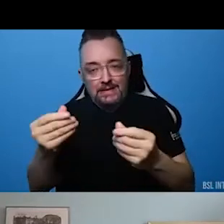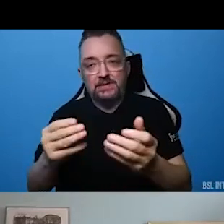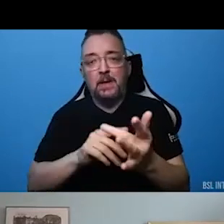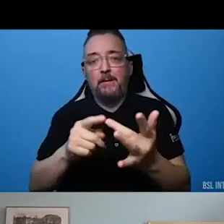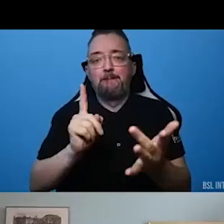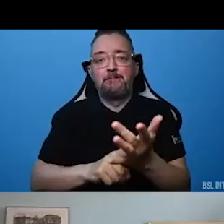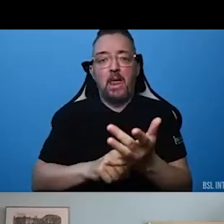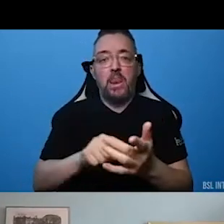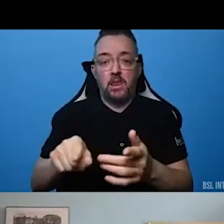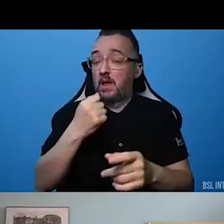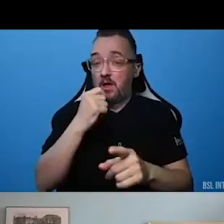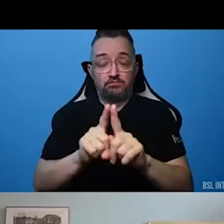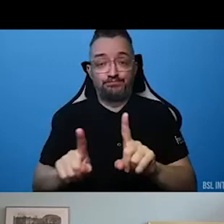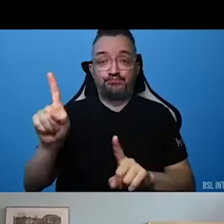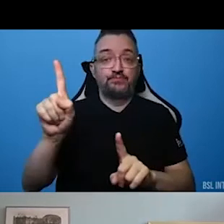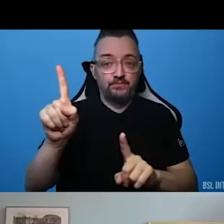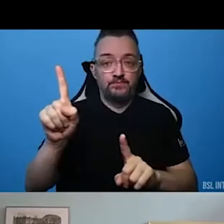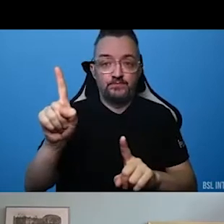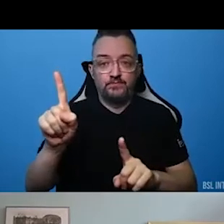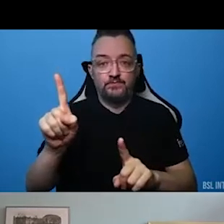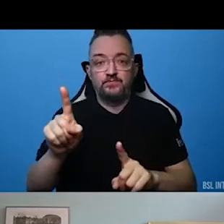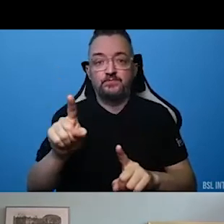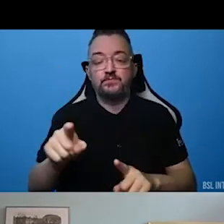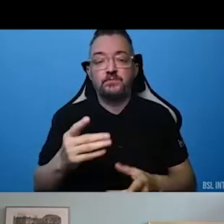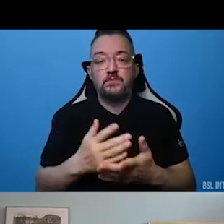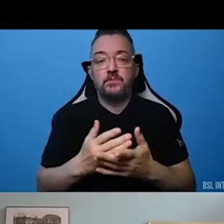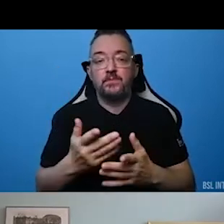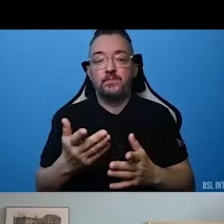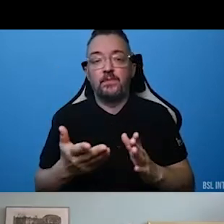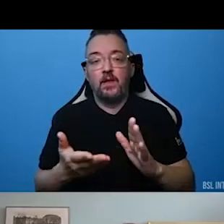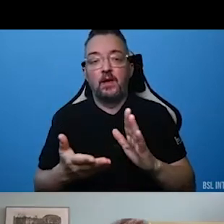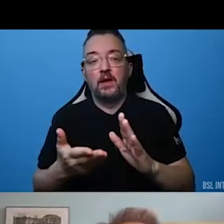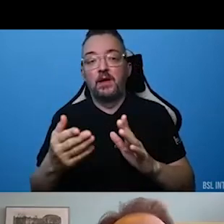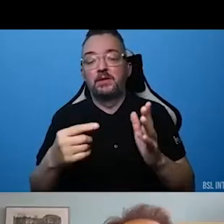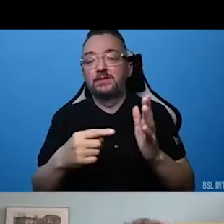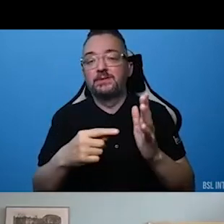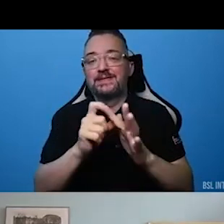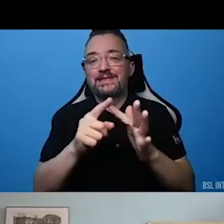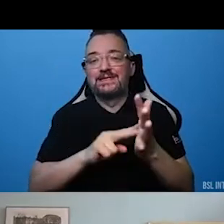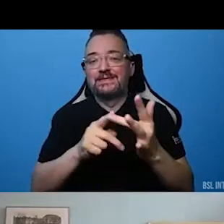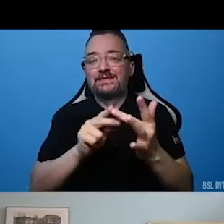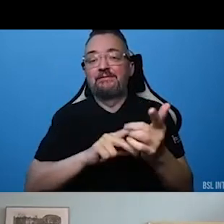which leads the way. And so a kind of an updated Tom Devine, Devine mark 2 tells us that,